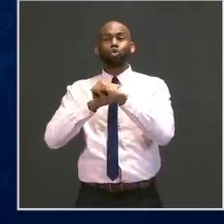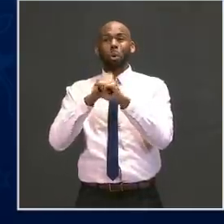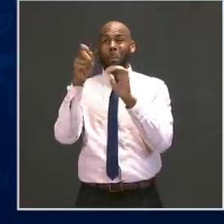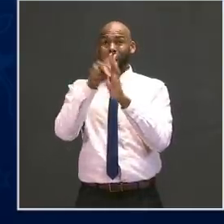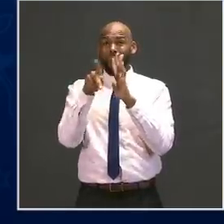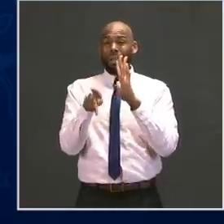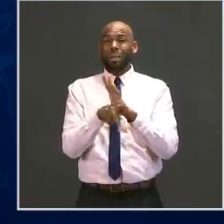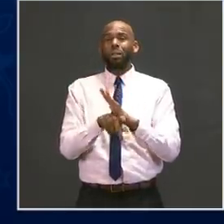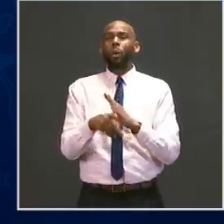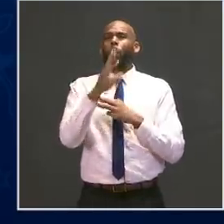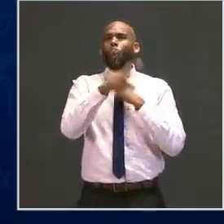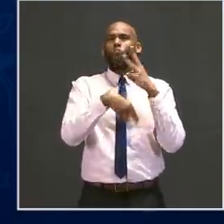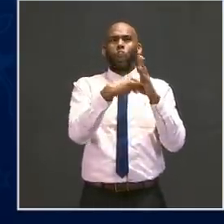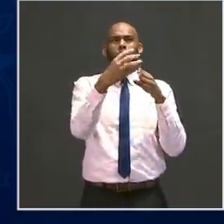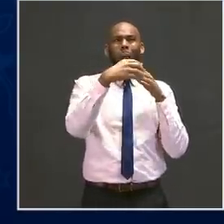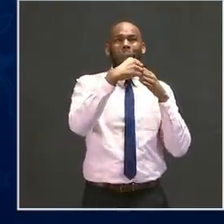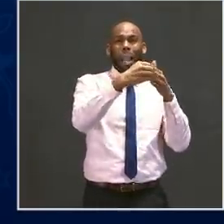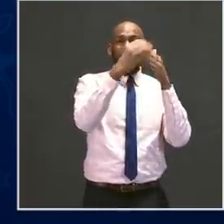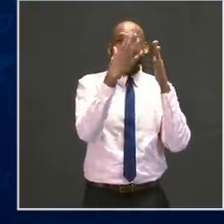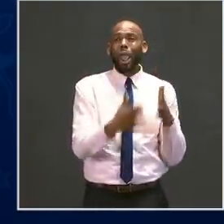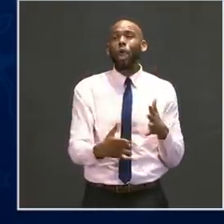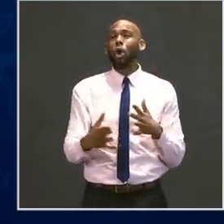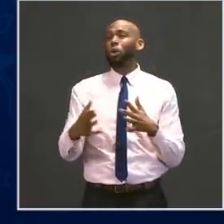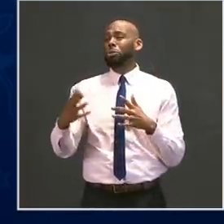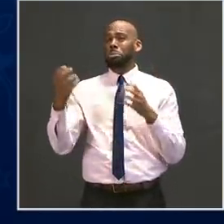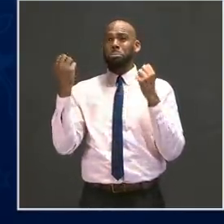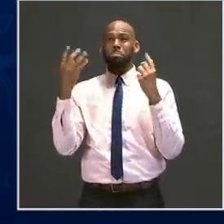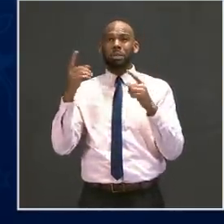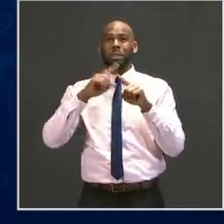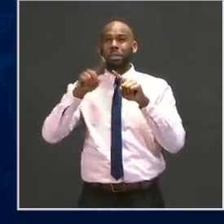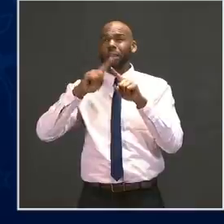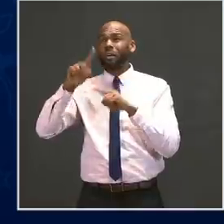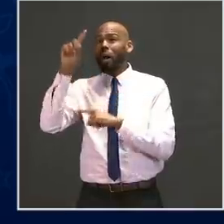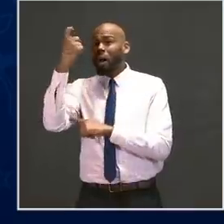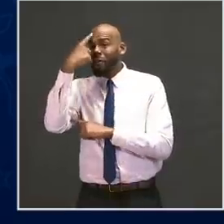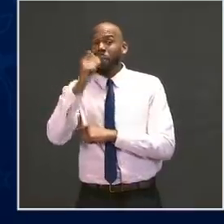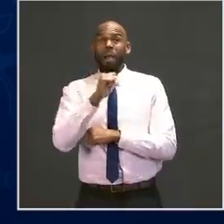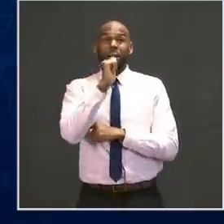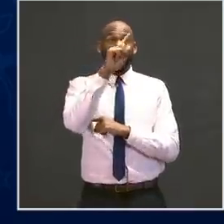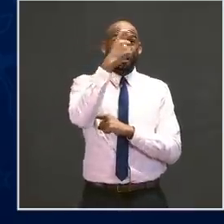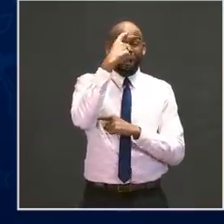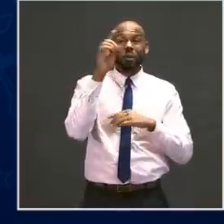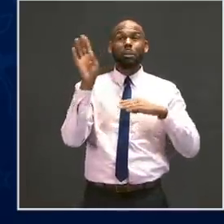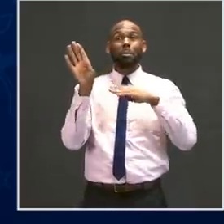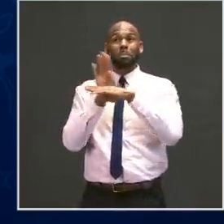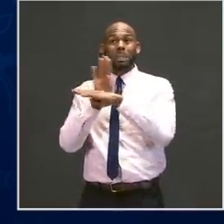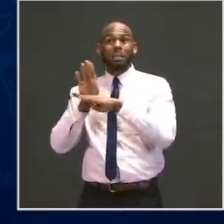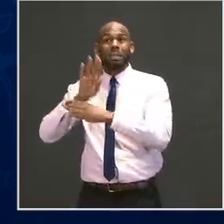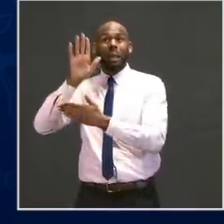world leaders and personalities, international and non-governmental organizations, business, the media, academia, and civil society.